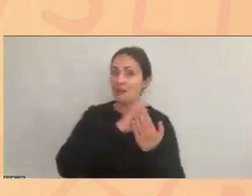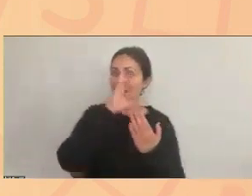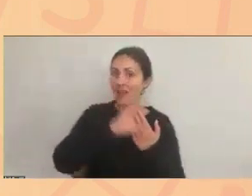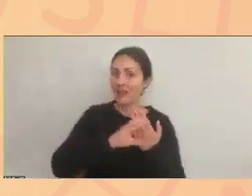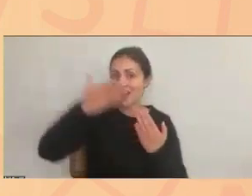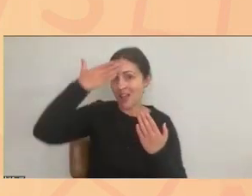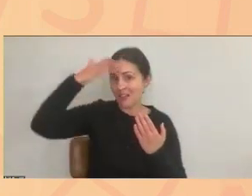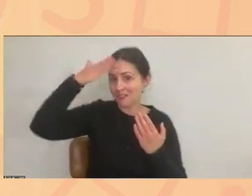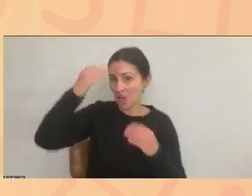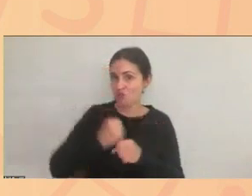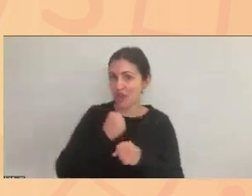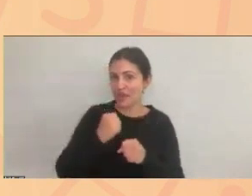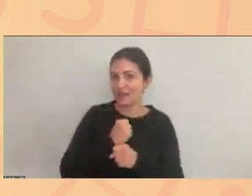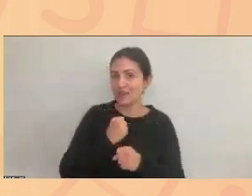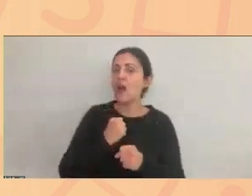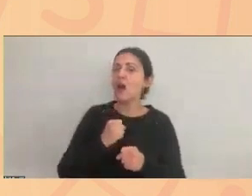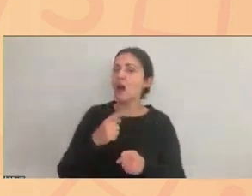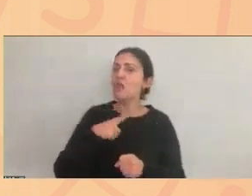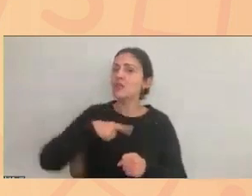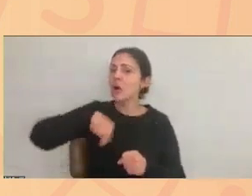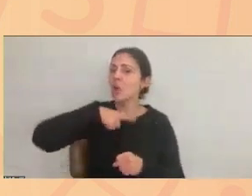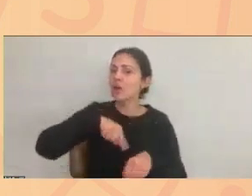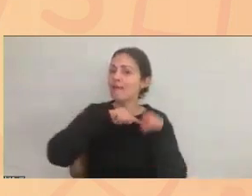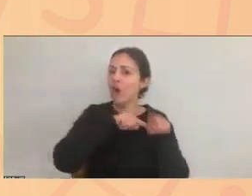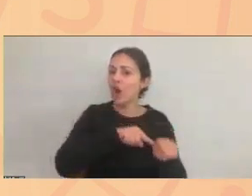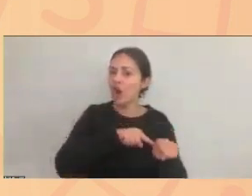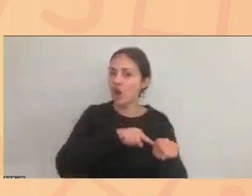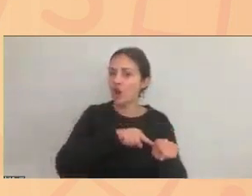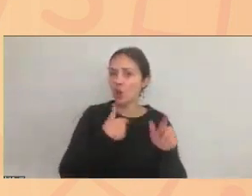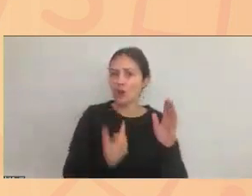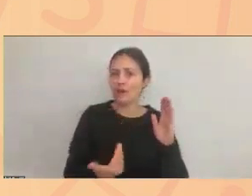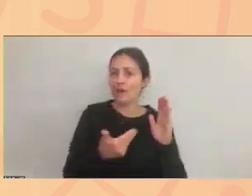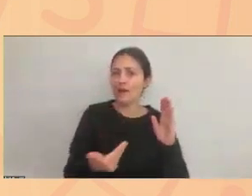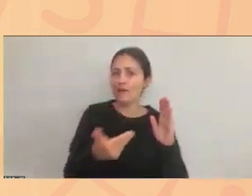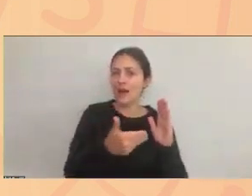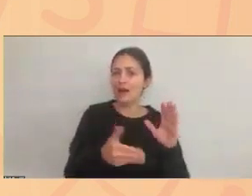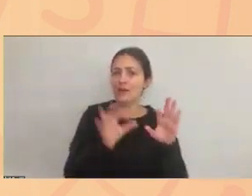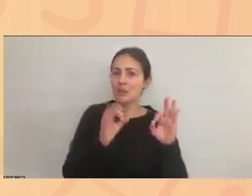And that's why we put all the stories through there to teach the little one.